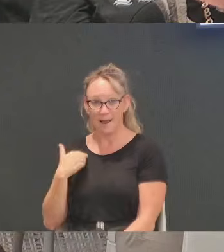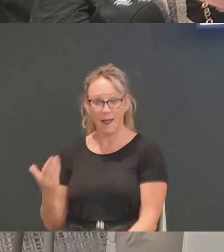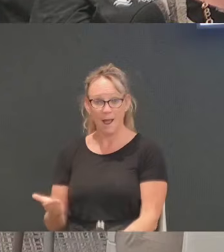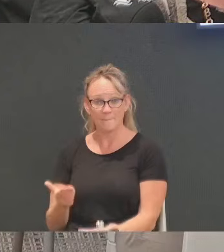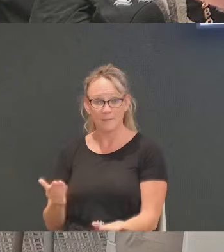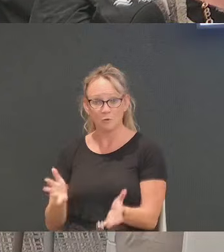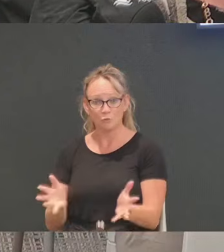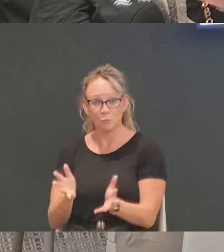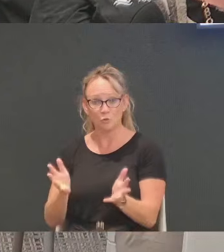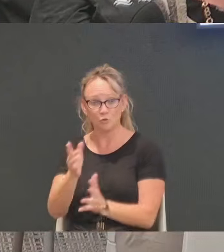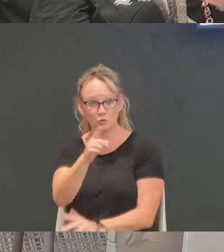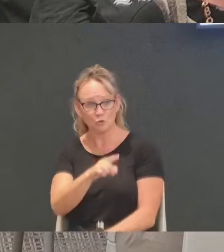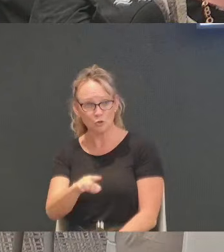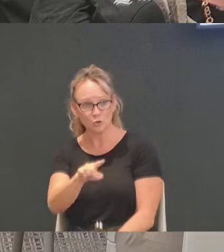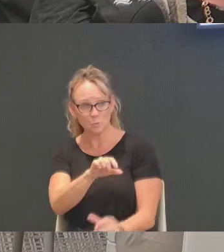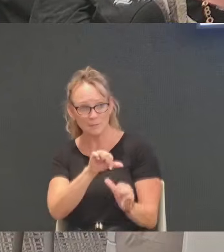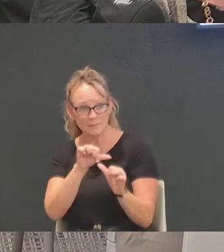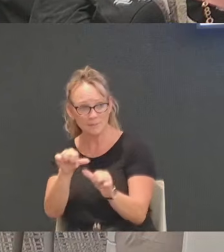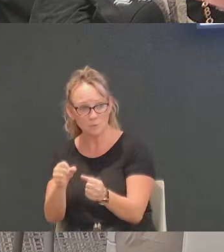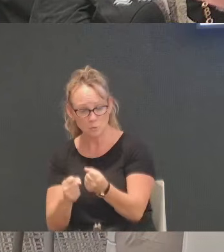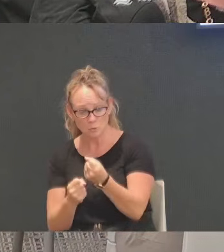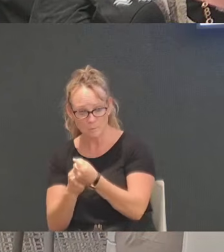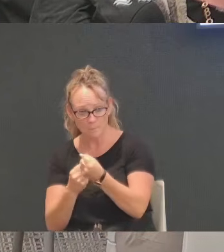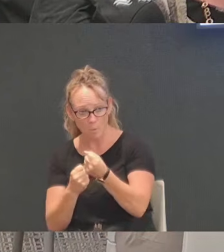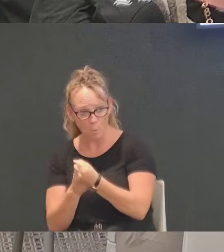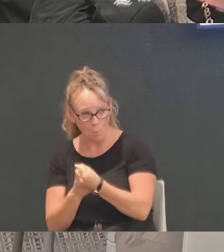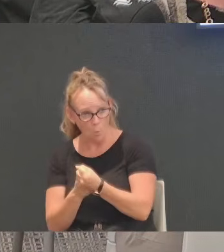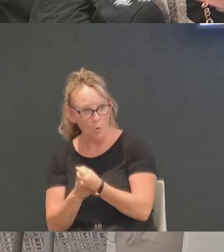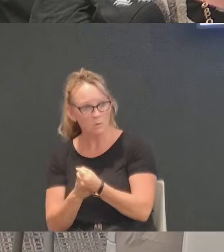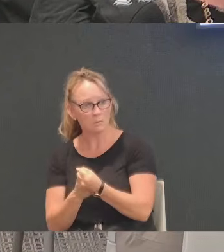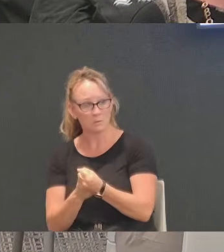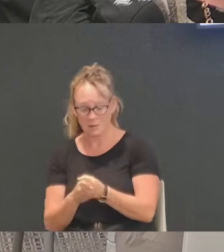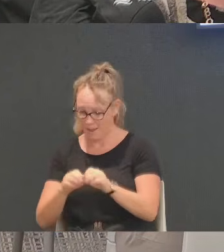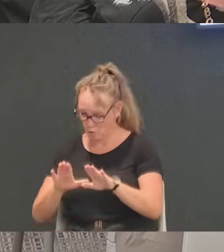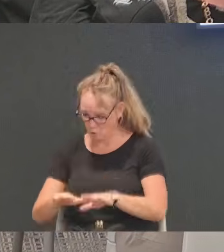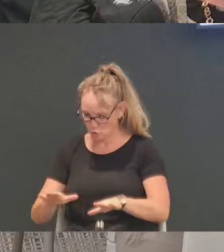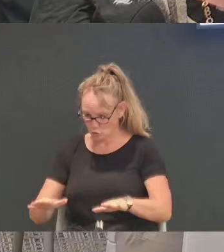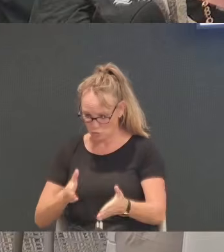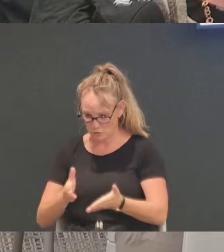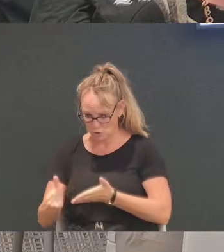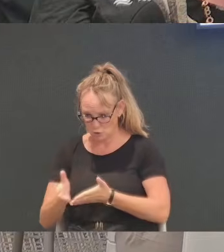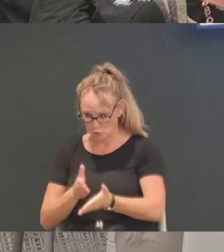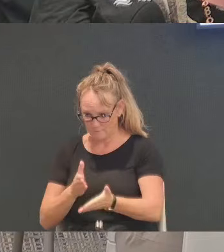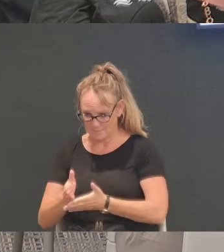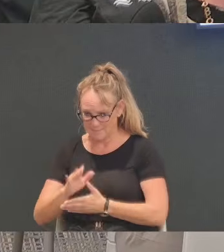for your continued support by placing a ch the children services levy on the ballot at a funding